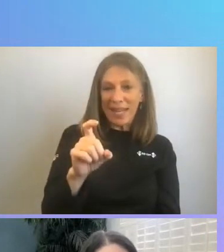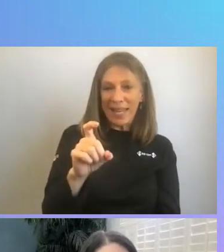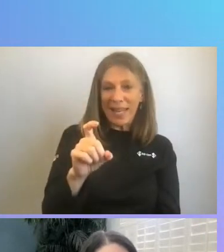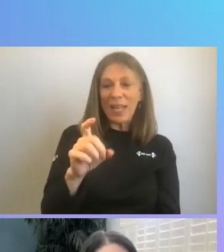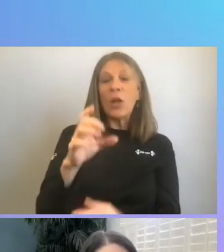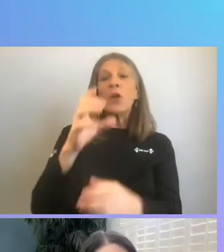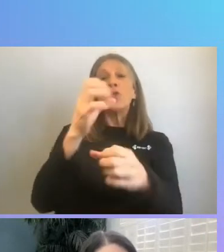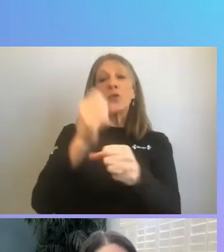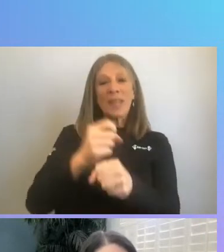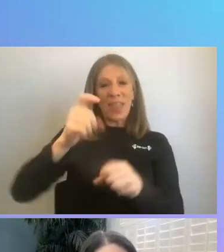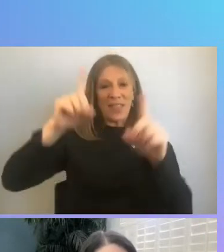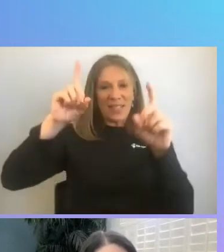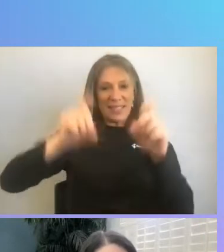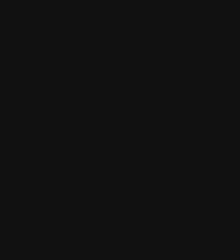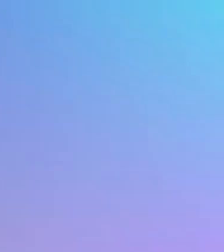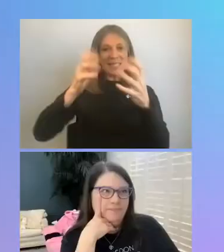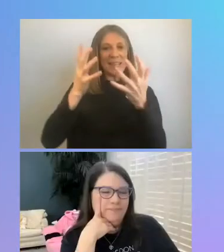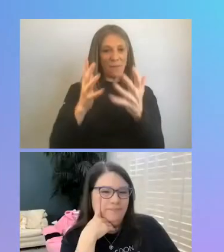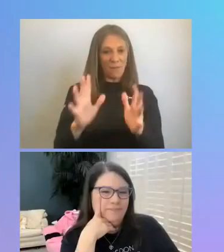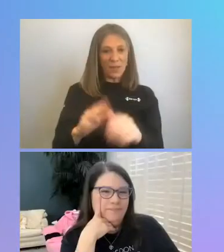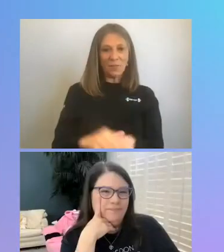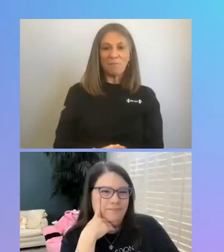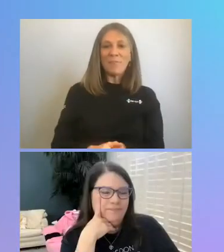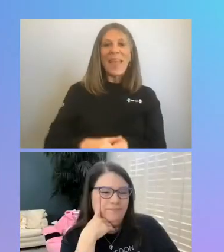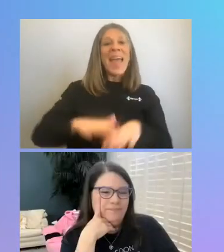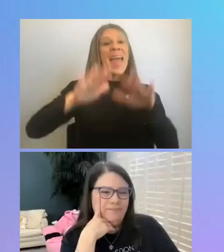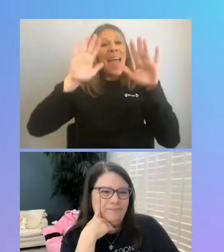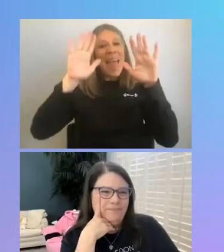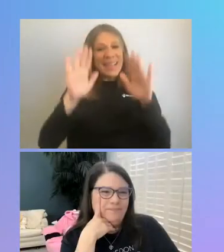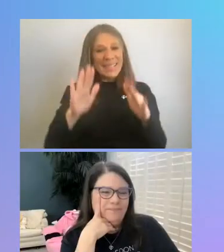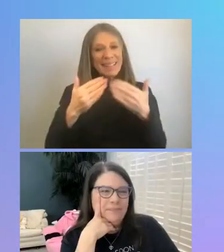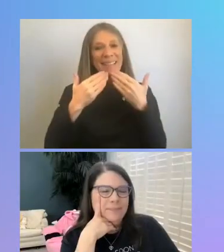excellent thank you. Glenda, uh, can I take the screen share?